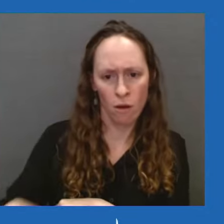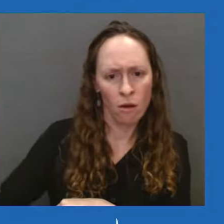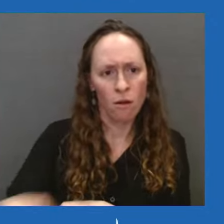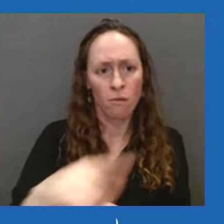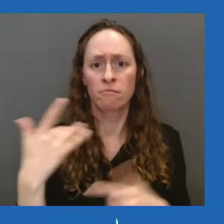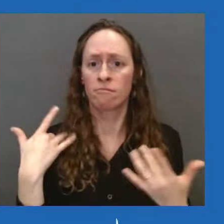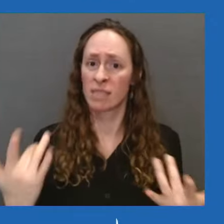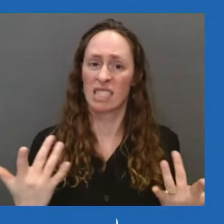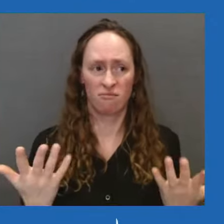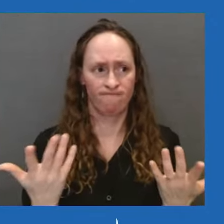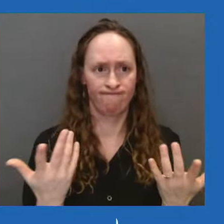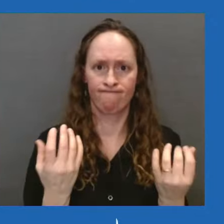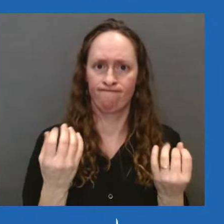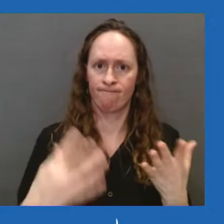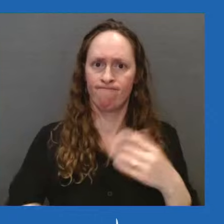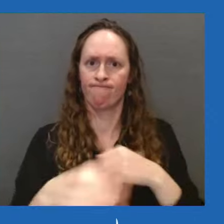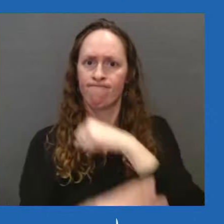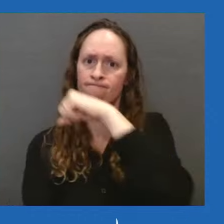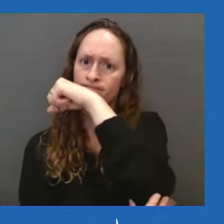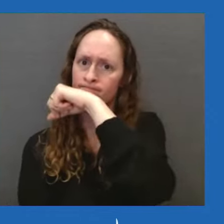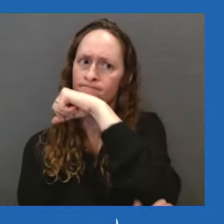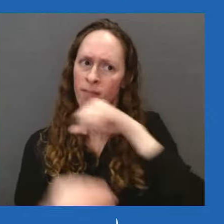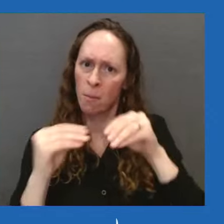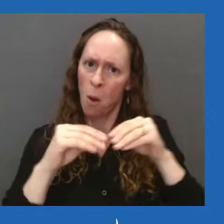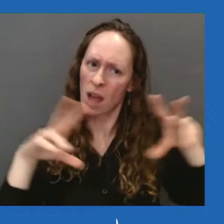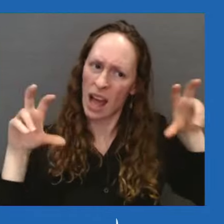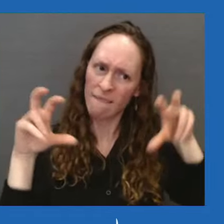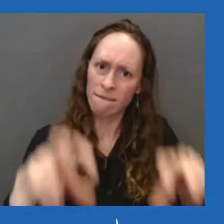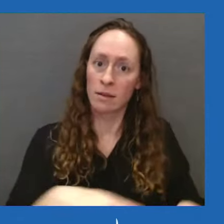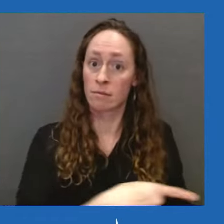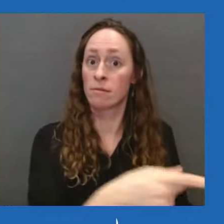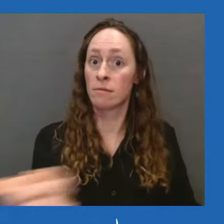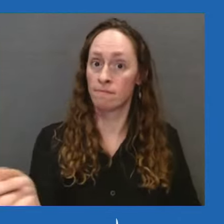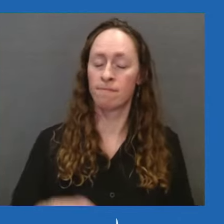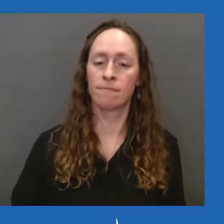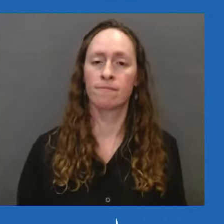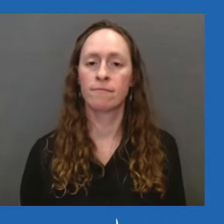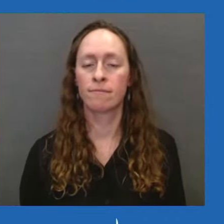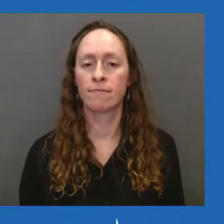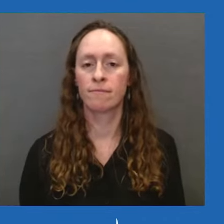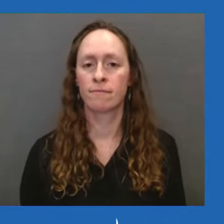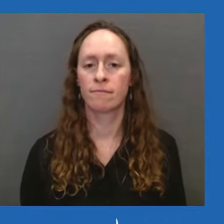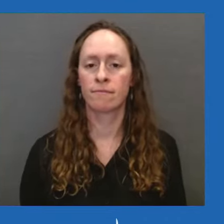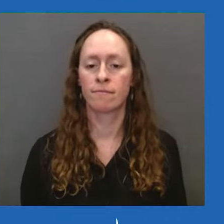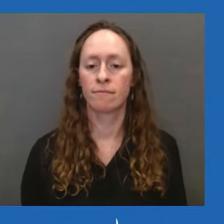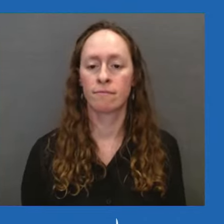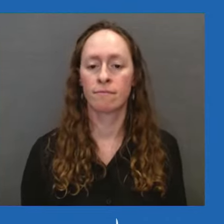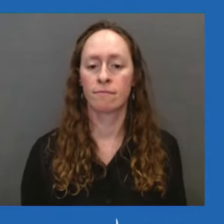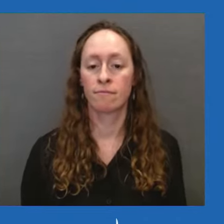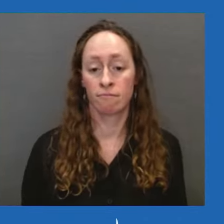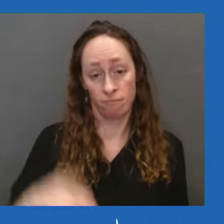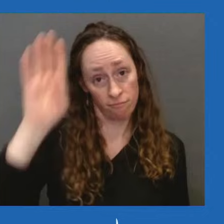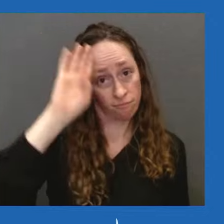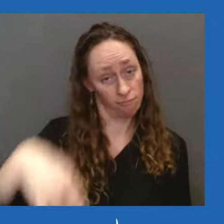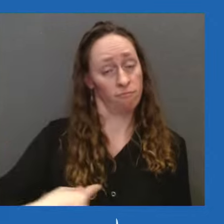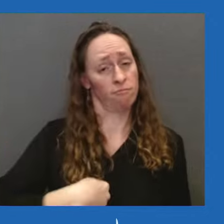When I took office, I vowed I'd be president for all Americans, whether you live in a blue state or a red state, whether you live in rural or urban areas.